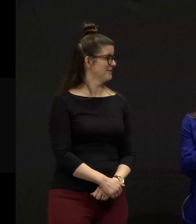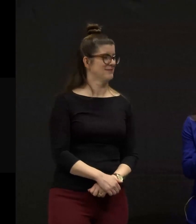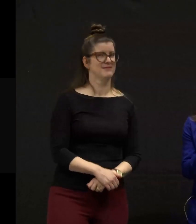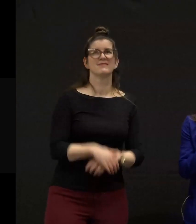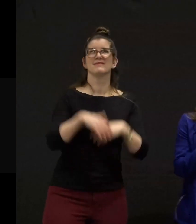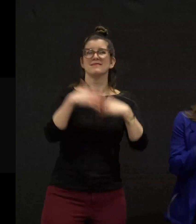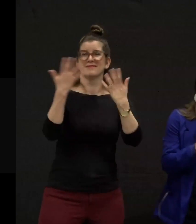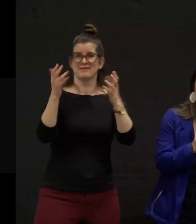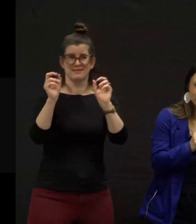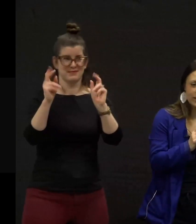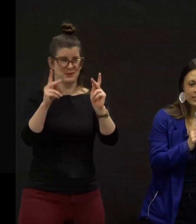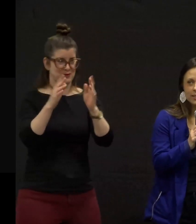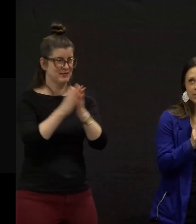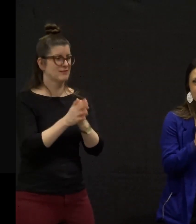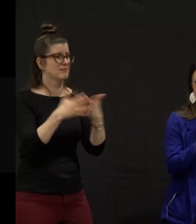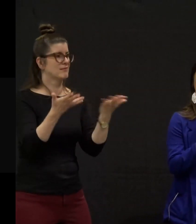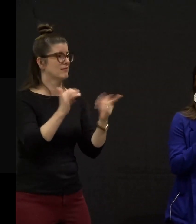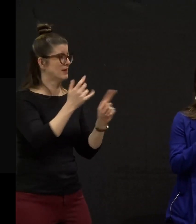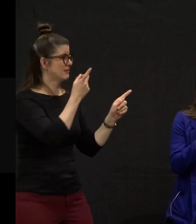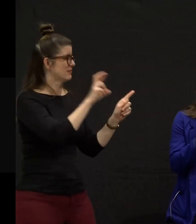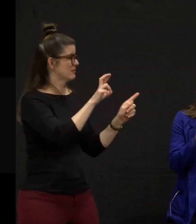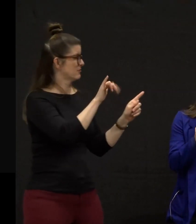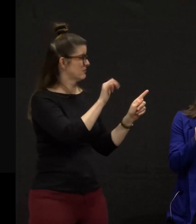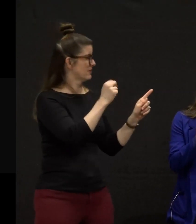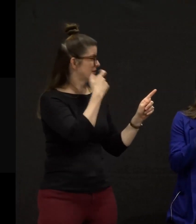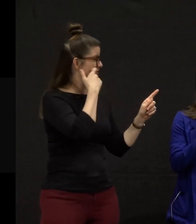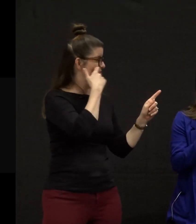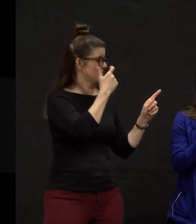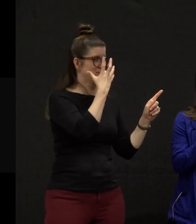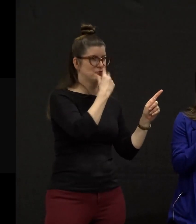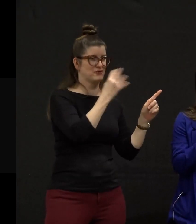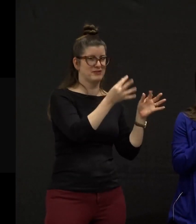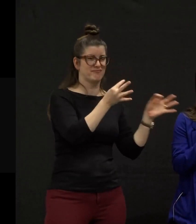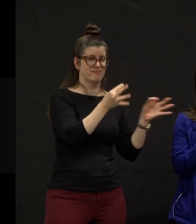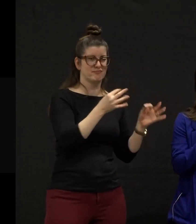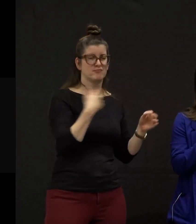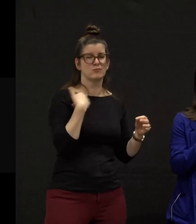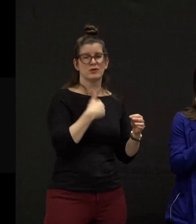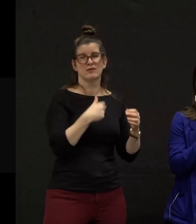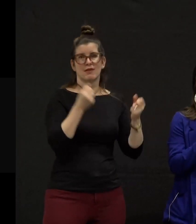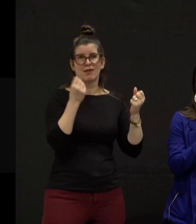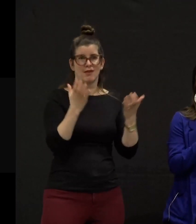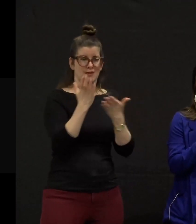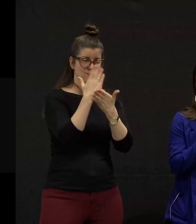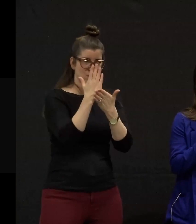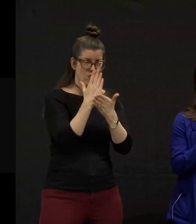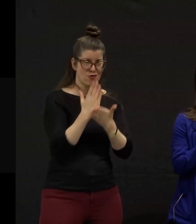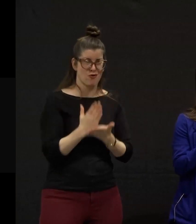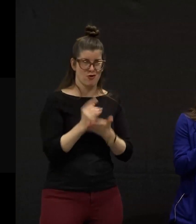Okay, so like Dr. Ryan beautifully described, we have a lot of parts and moving pieces